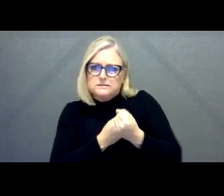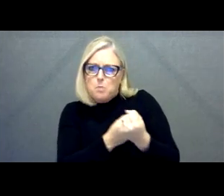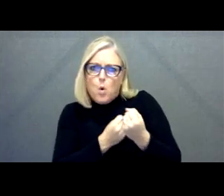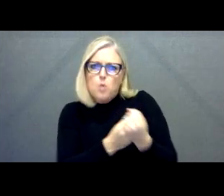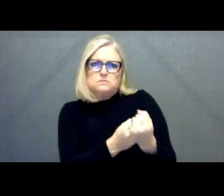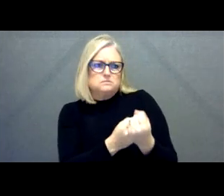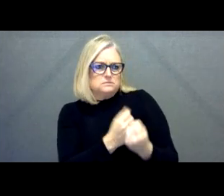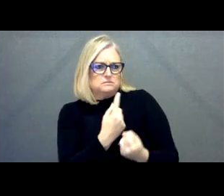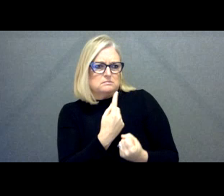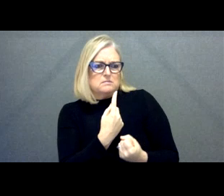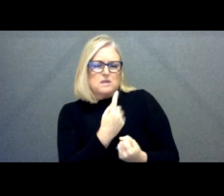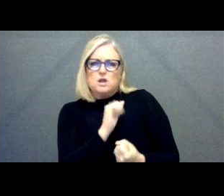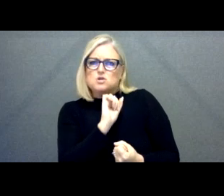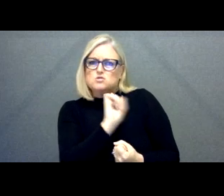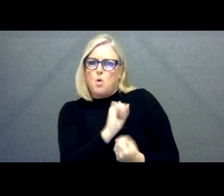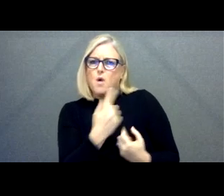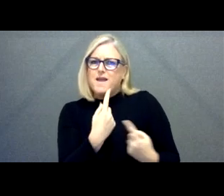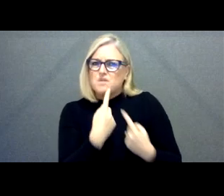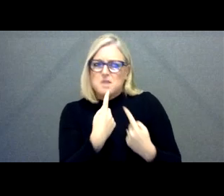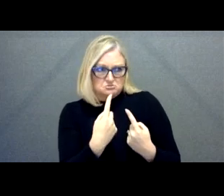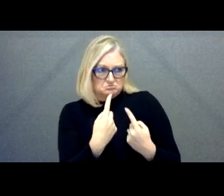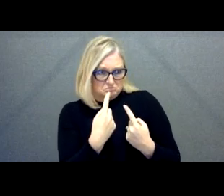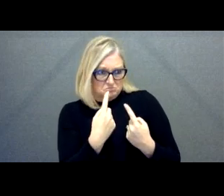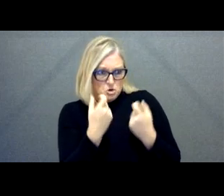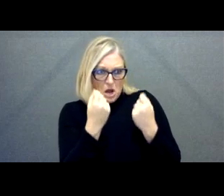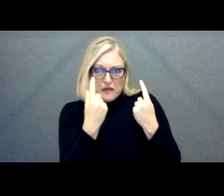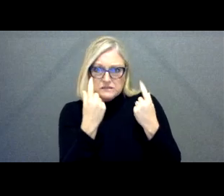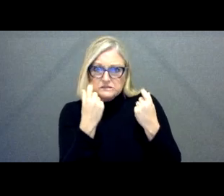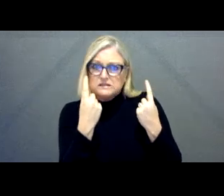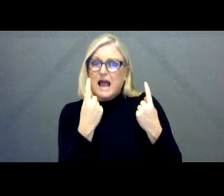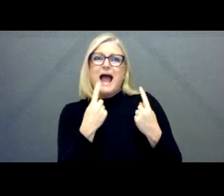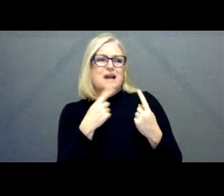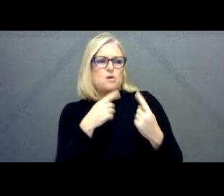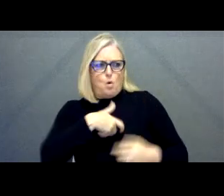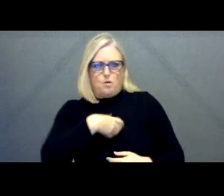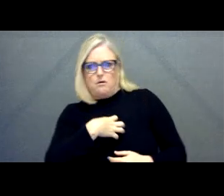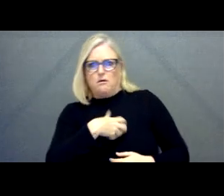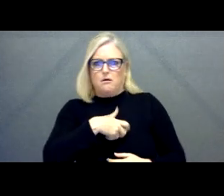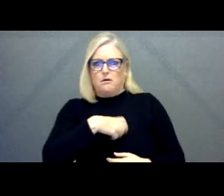presenting to you or helping you to engage um is there someone else we can maybe get on board is